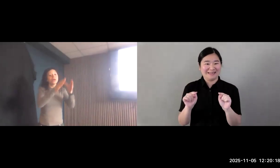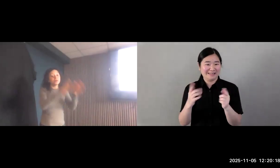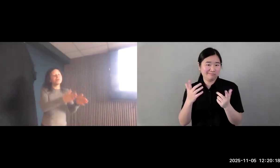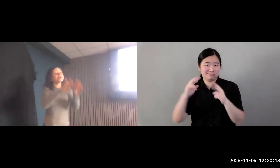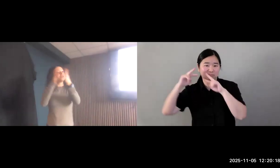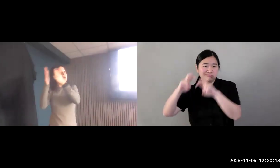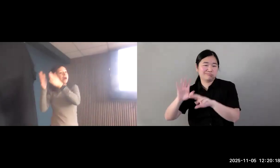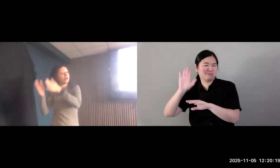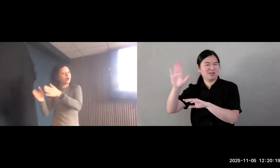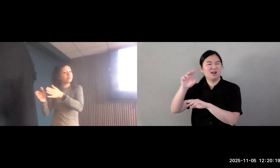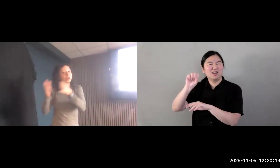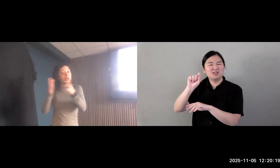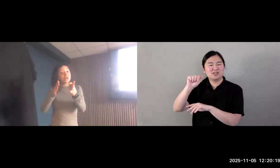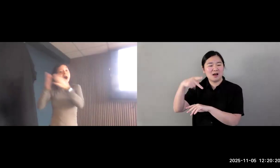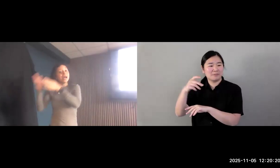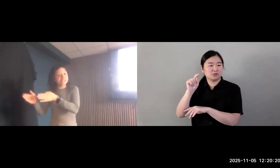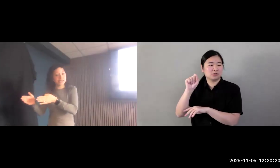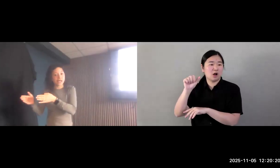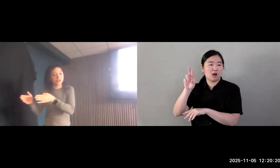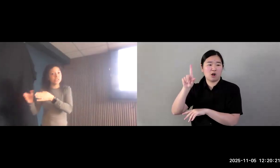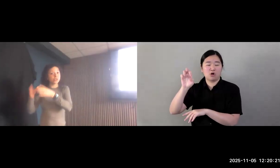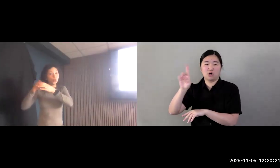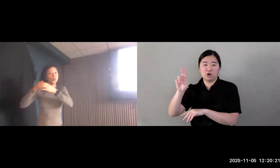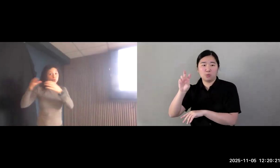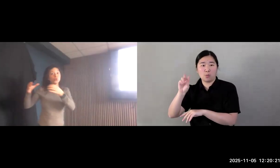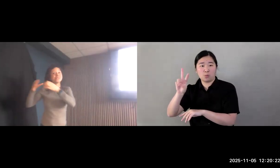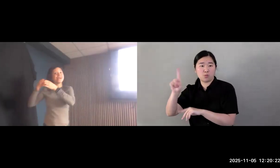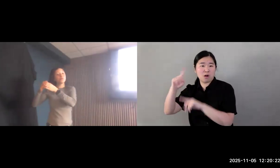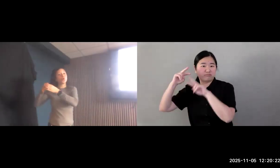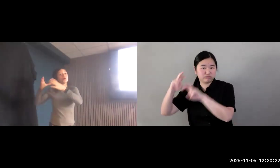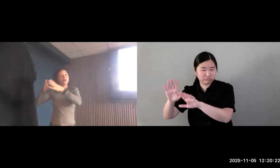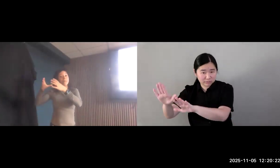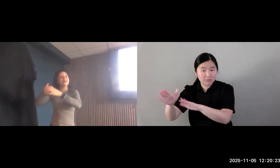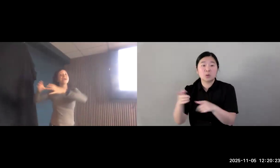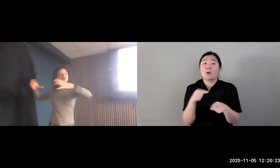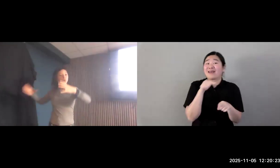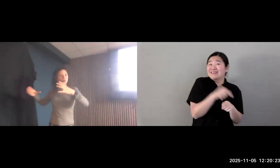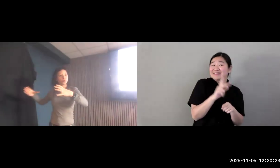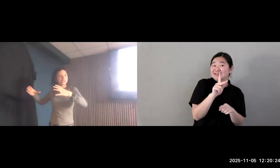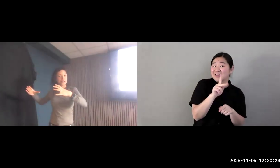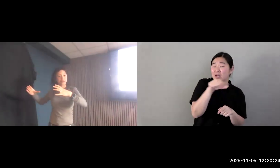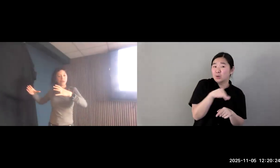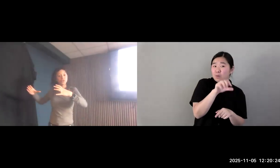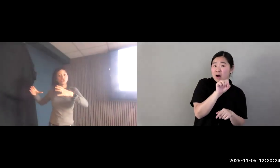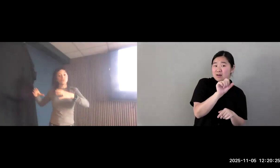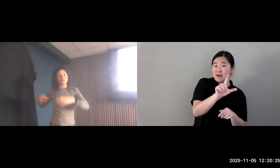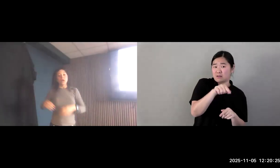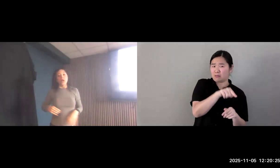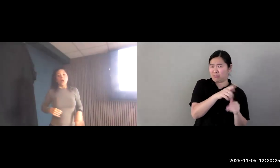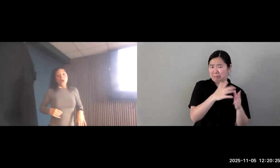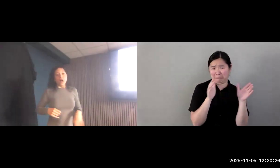Compared to that of ISL signers who use a more.. a macro community sign language